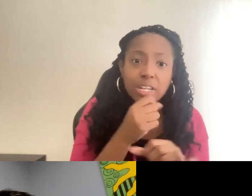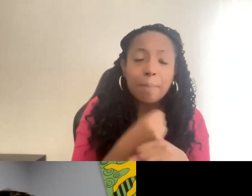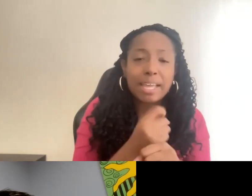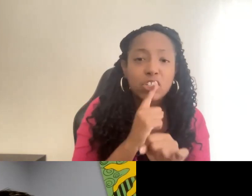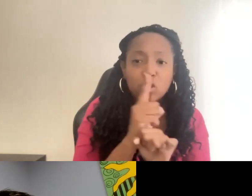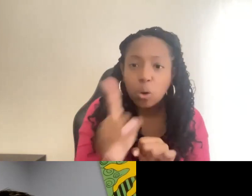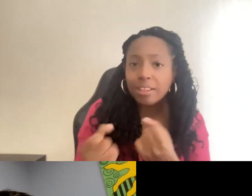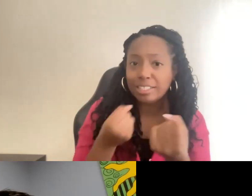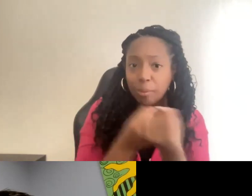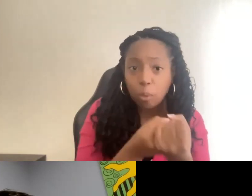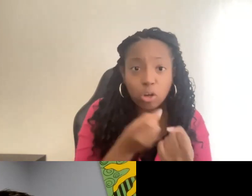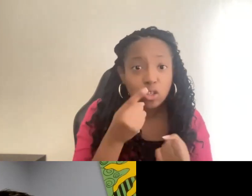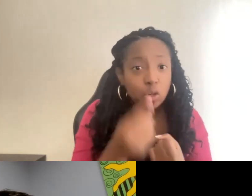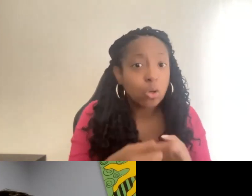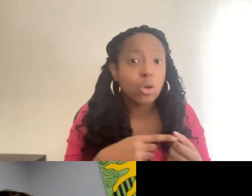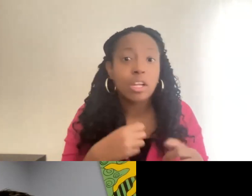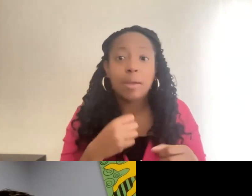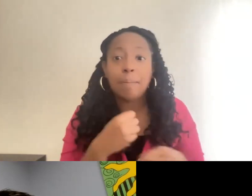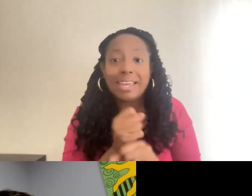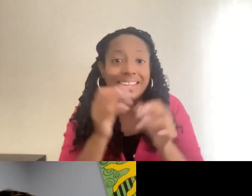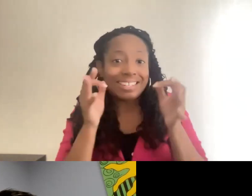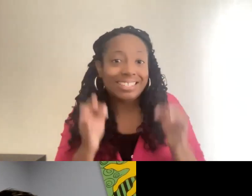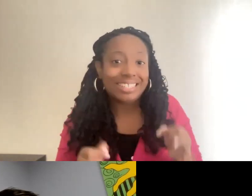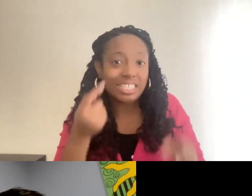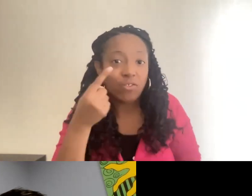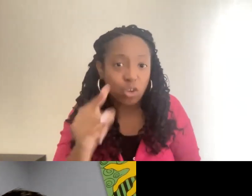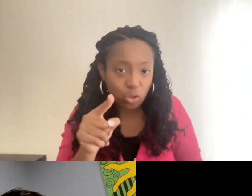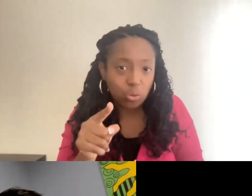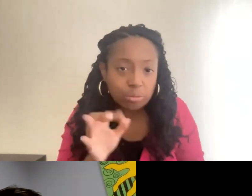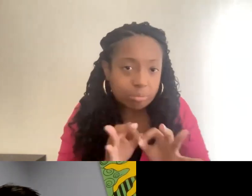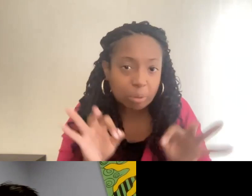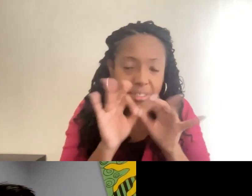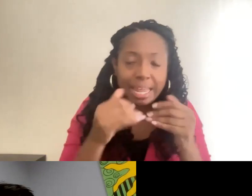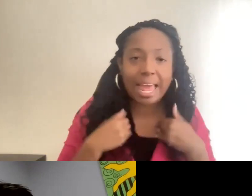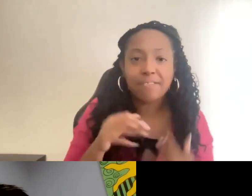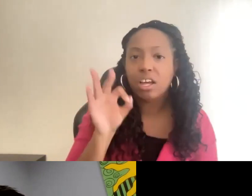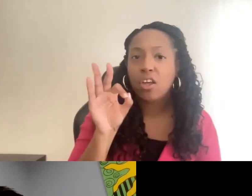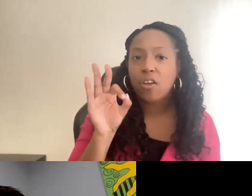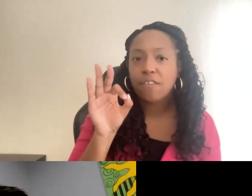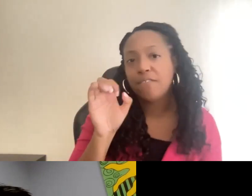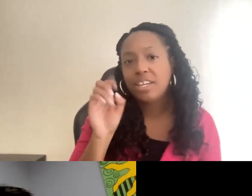side of the table making decisions in your best interest great I'm gonna invite Greg and Allison